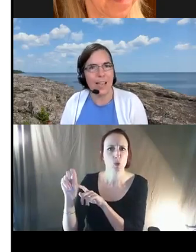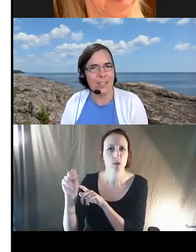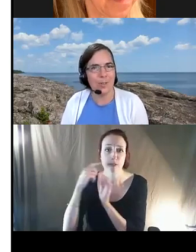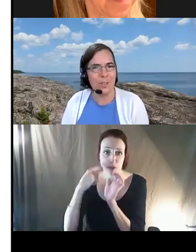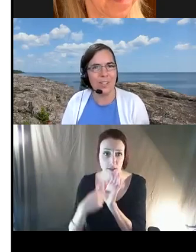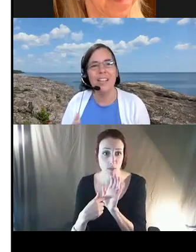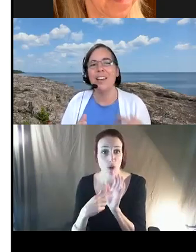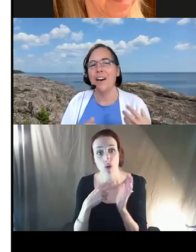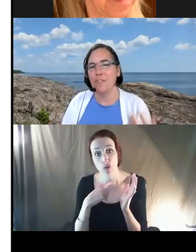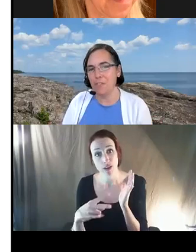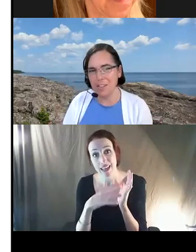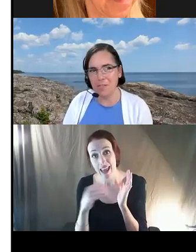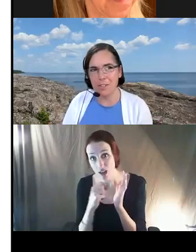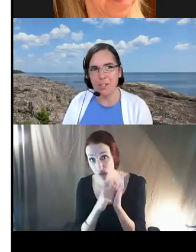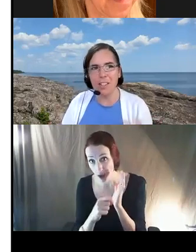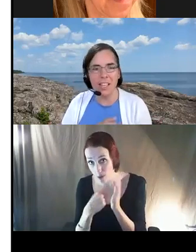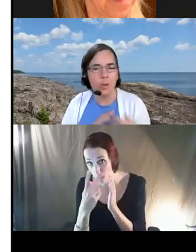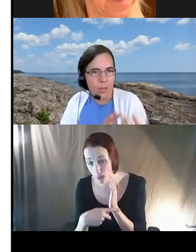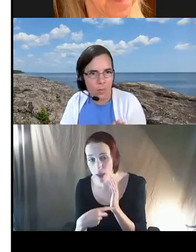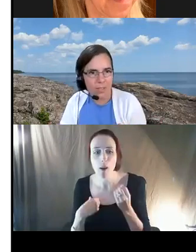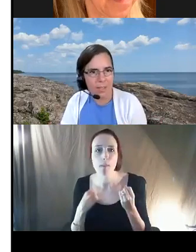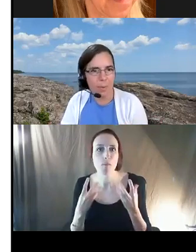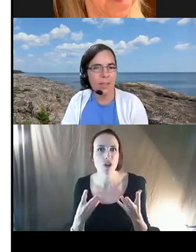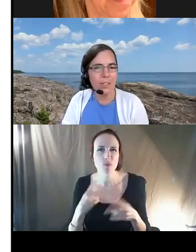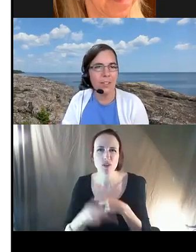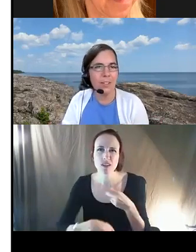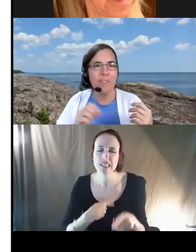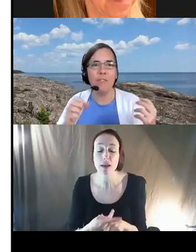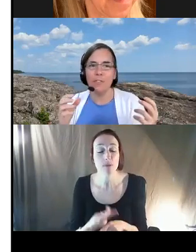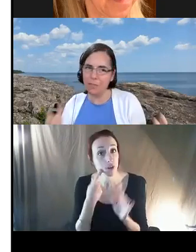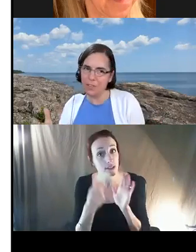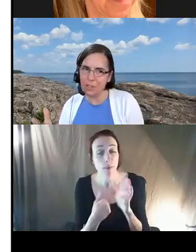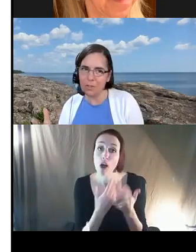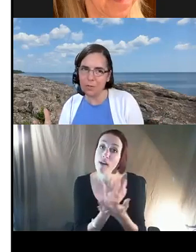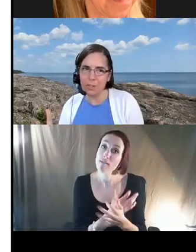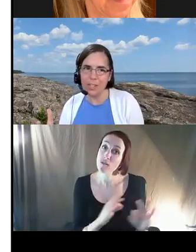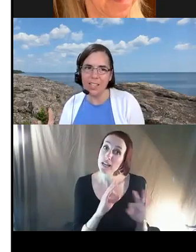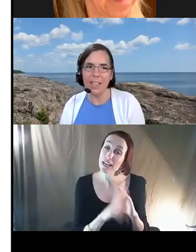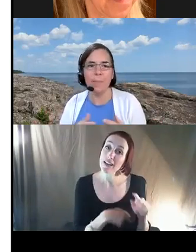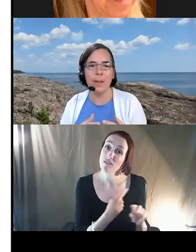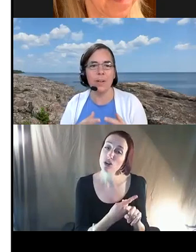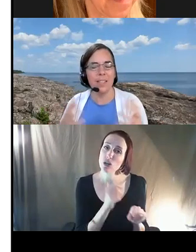tool -- a free version that only works in a browser, a full-featured version that works in the